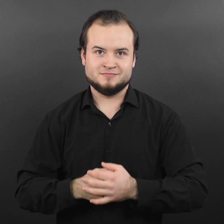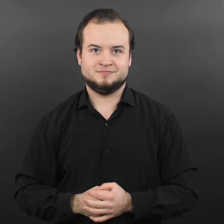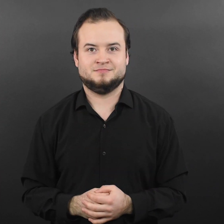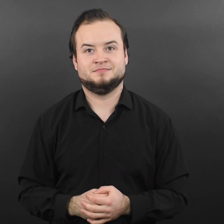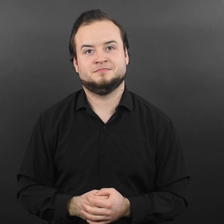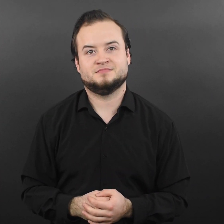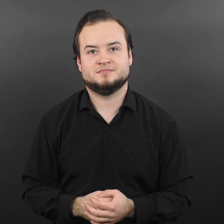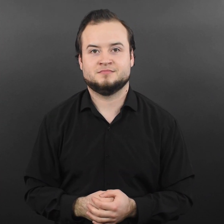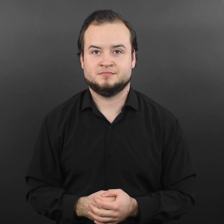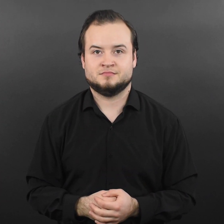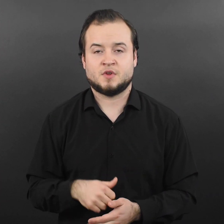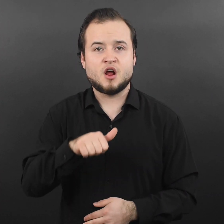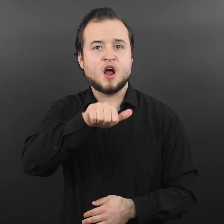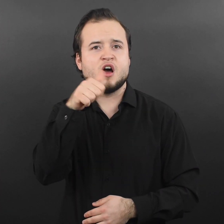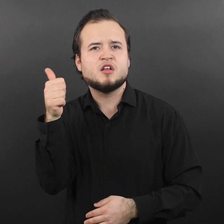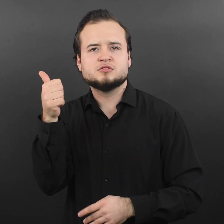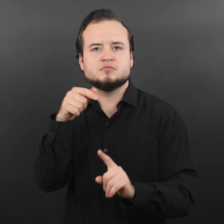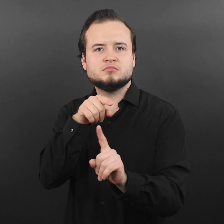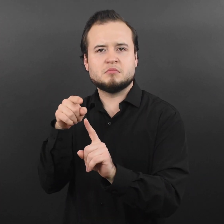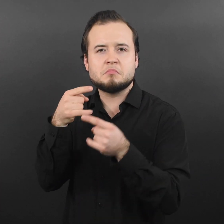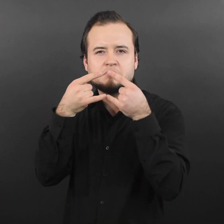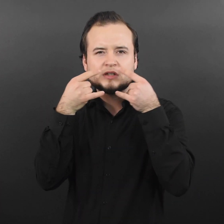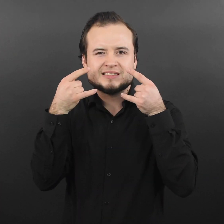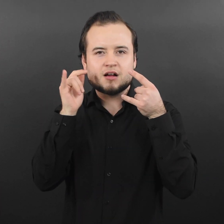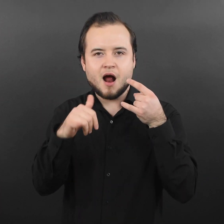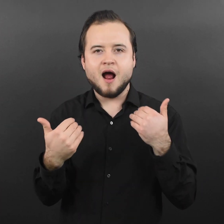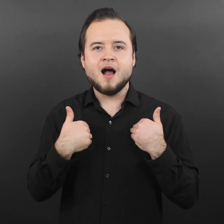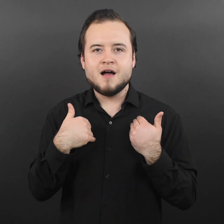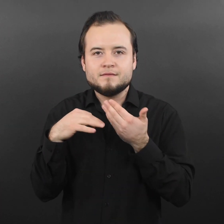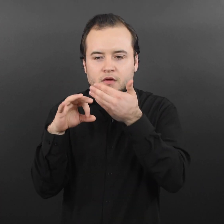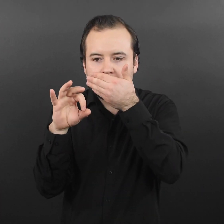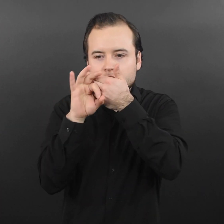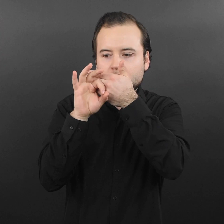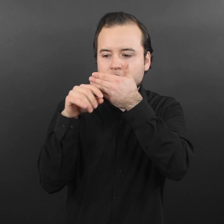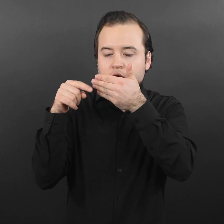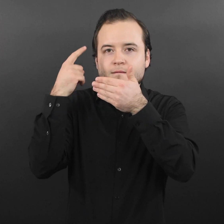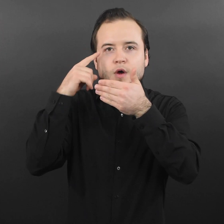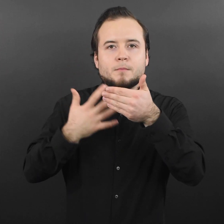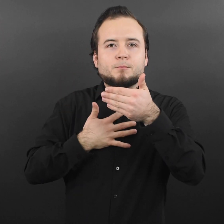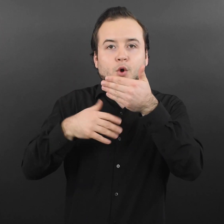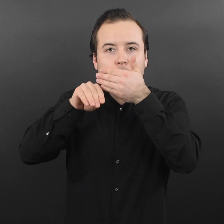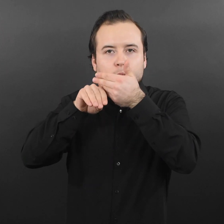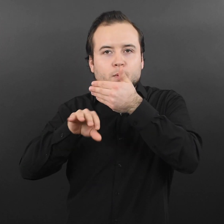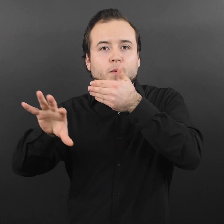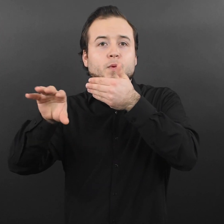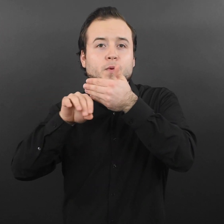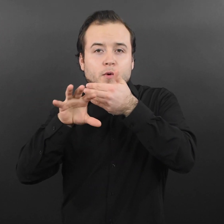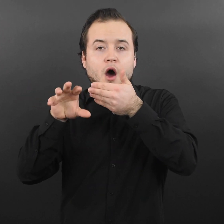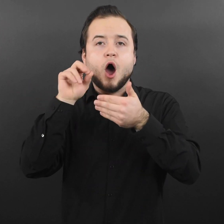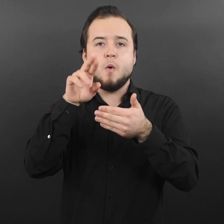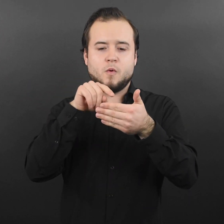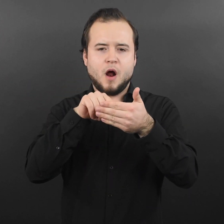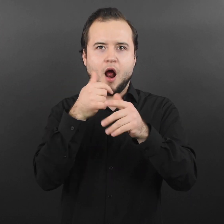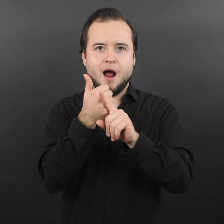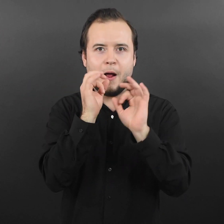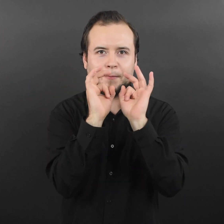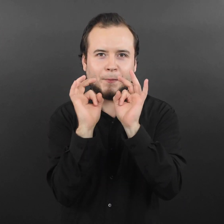• Any masks that incorporate a valve that is designed to facilitate easy exhaling,